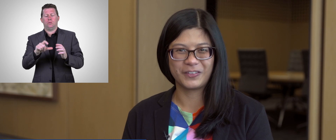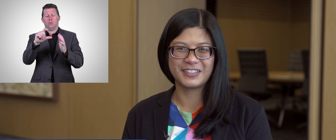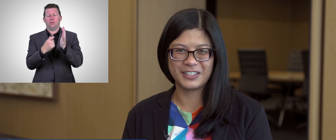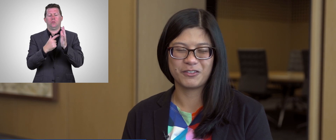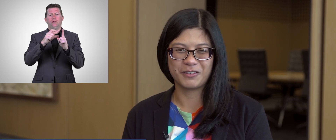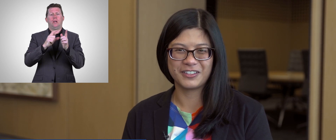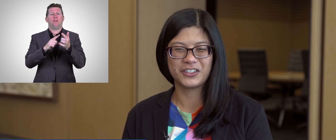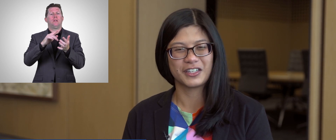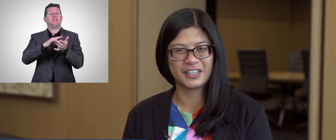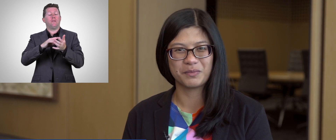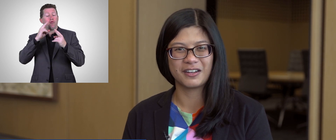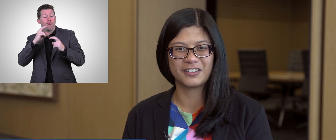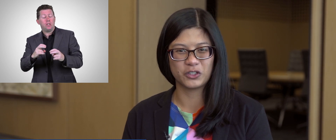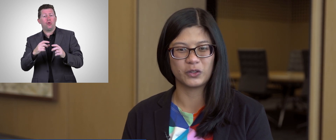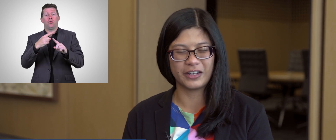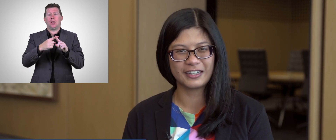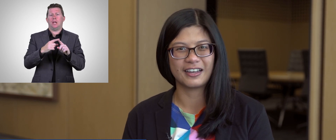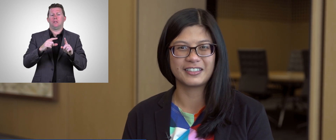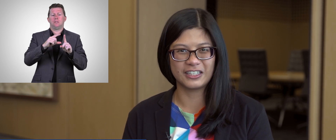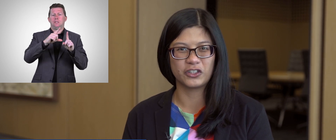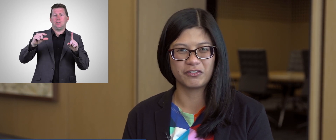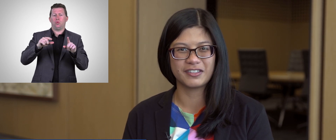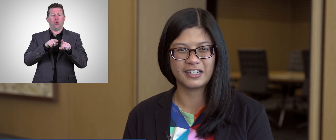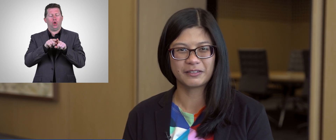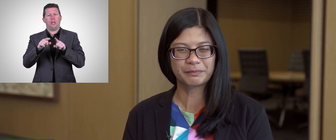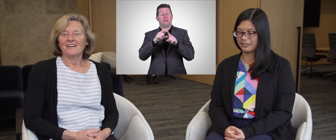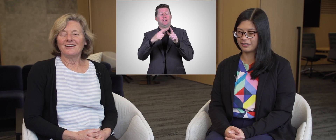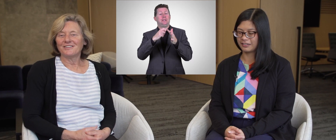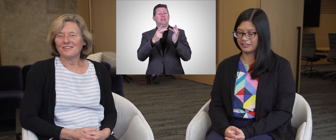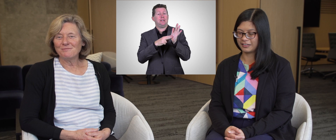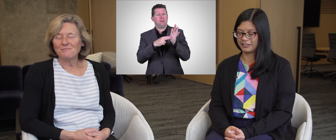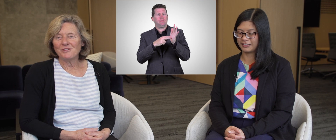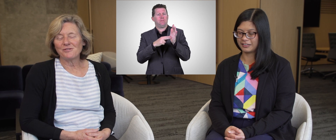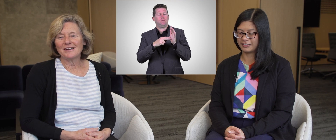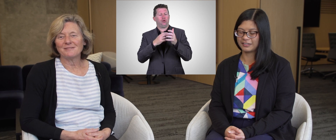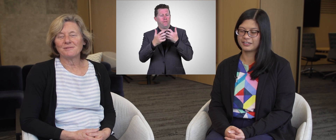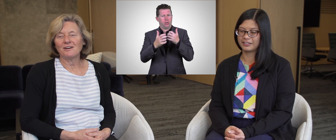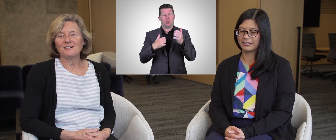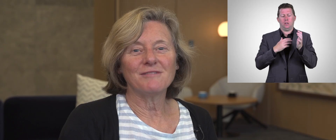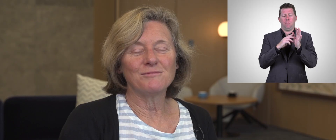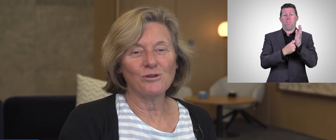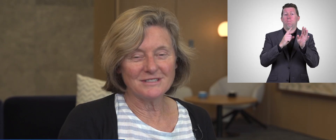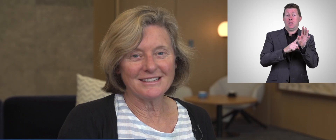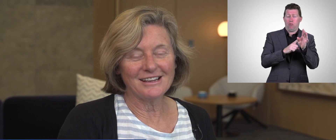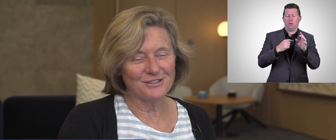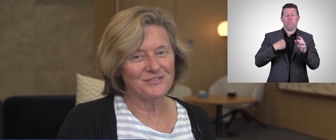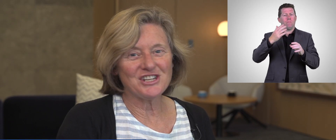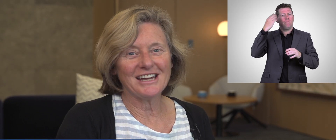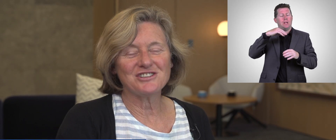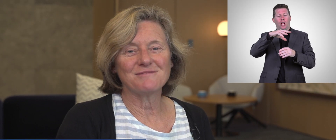the Centre for Research and Assessment and Digital Learning at Deakin University. Hello, I’m Mary Dracup. I was the Inclusive Education